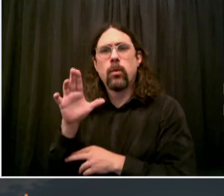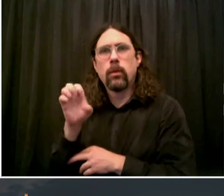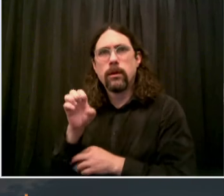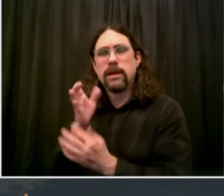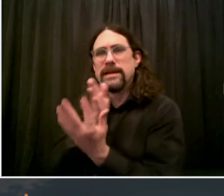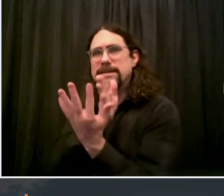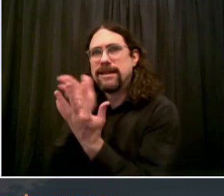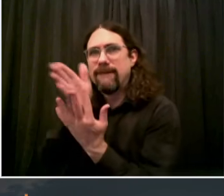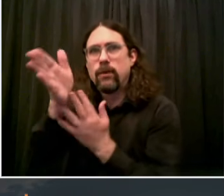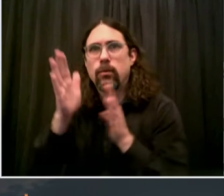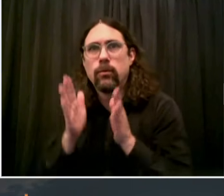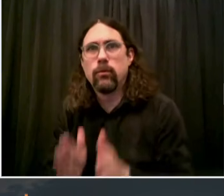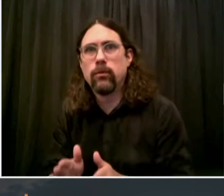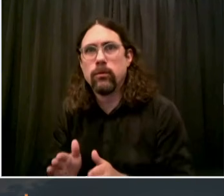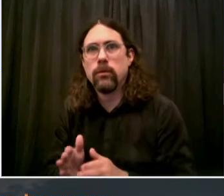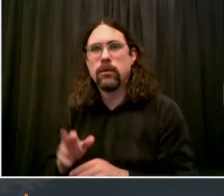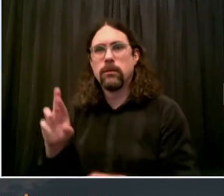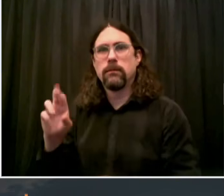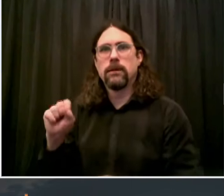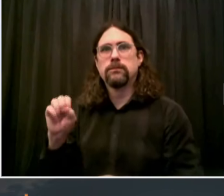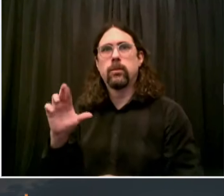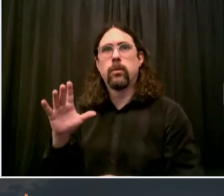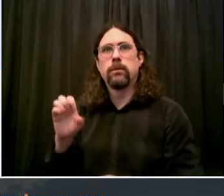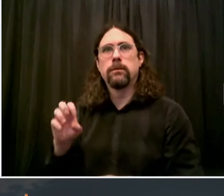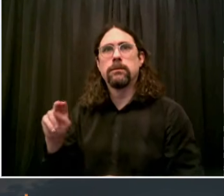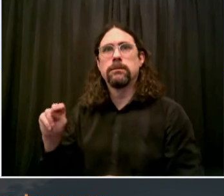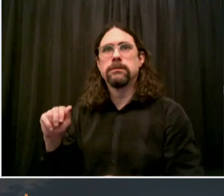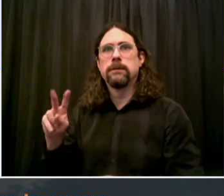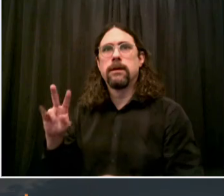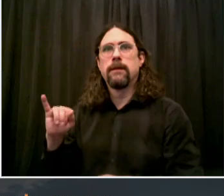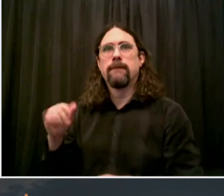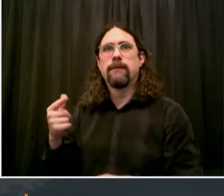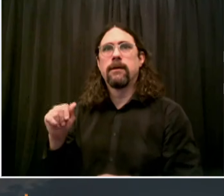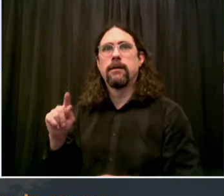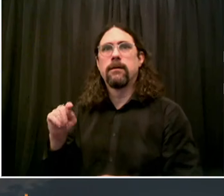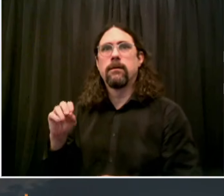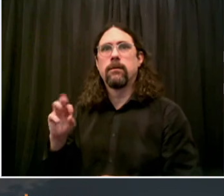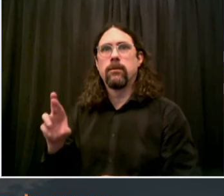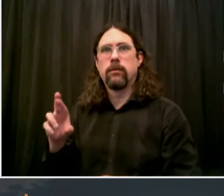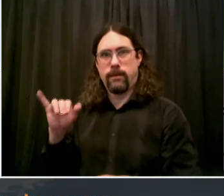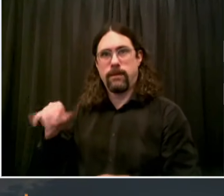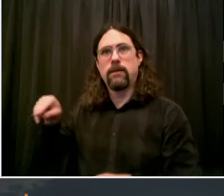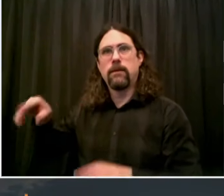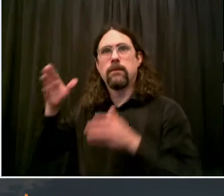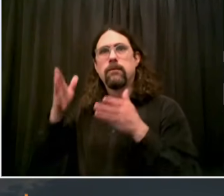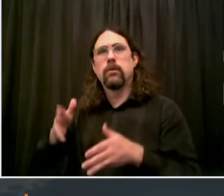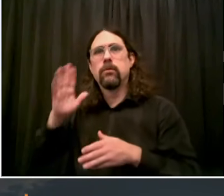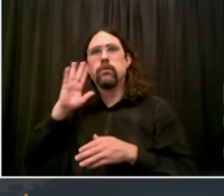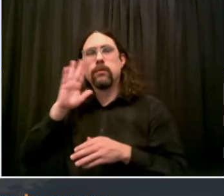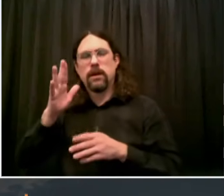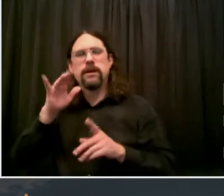COMMUNITY BASED ORGANIZATIONS, WE'LL HIRE BETWEEN 200 AND 300 RESOURCE NAVIGATORS.